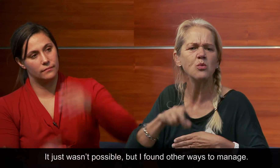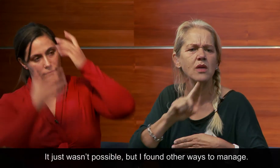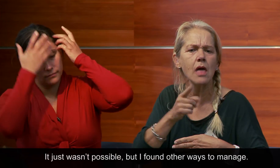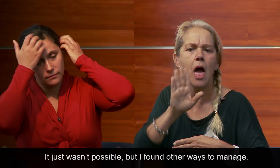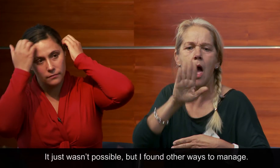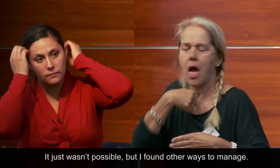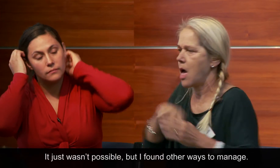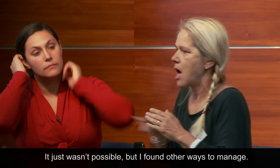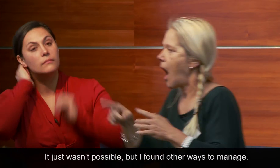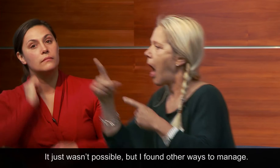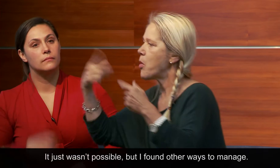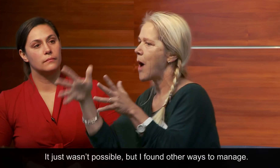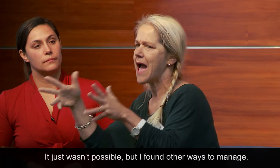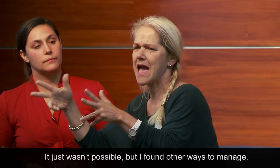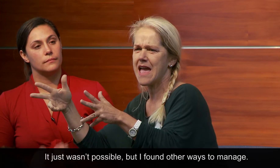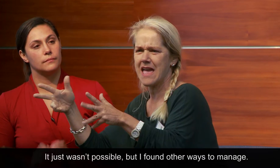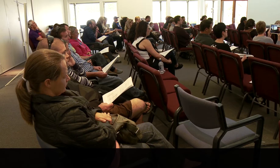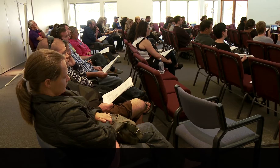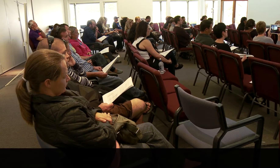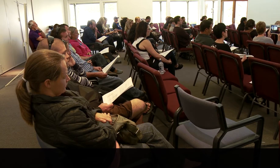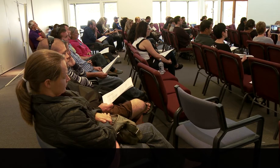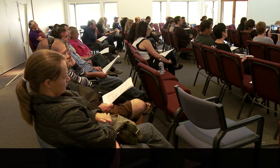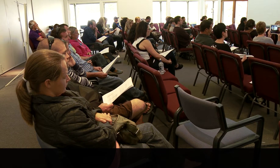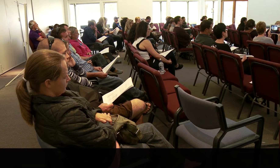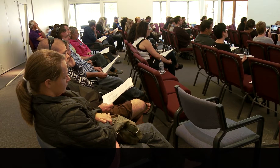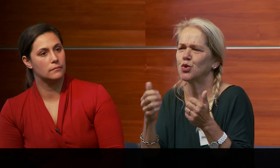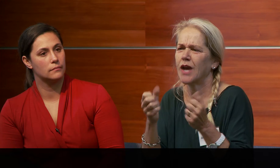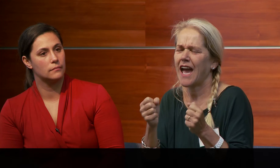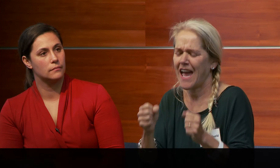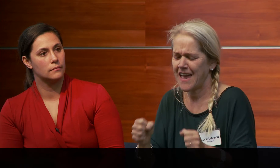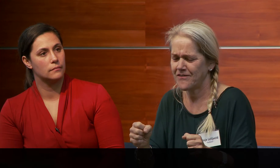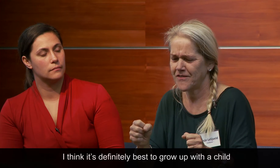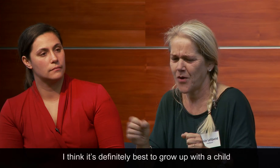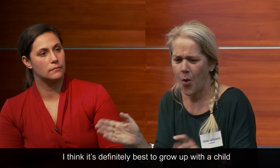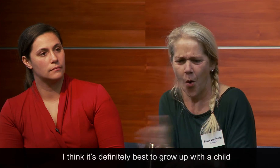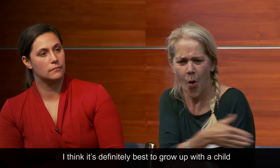possible, but I found other ways to manage.